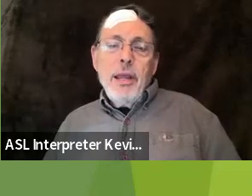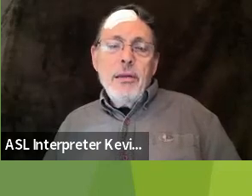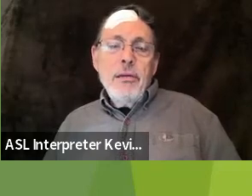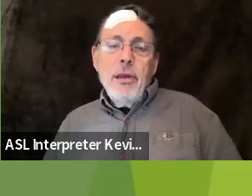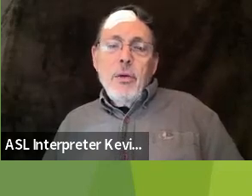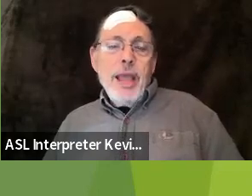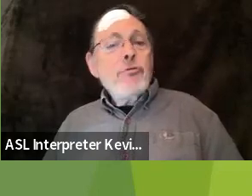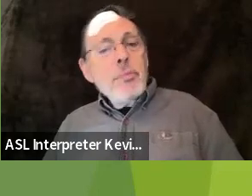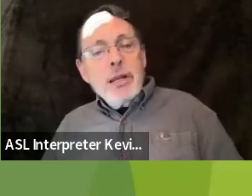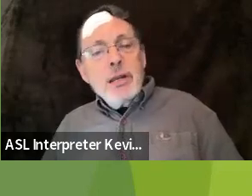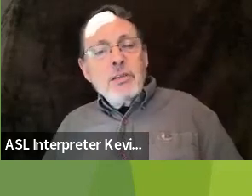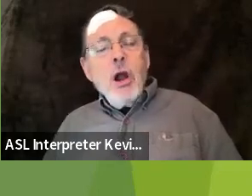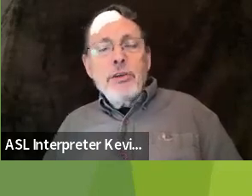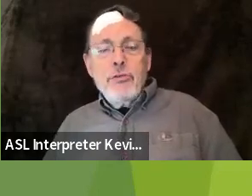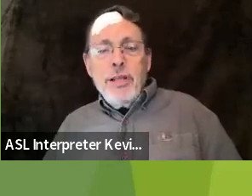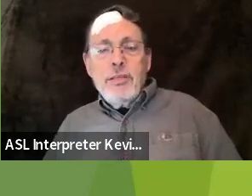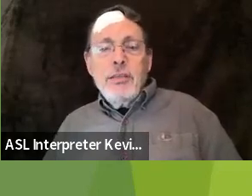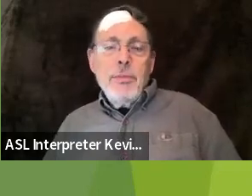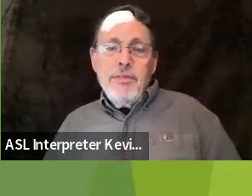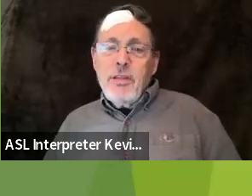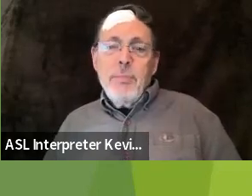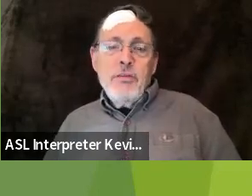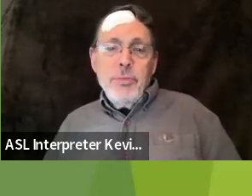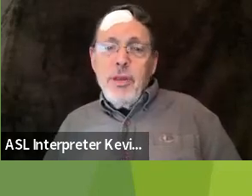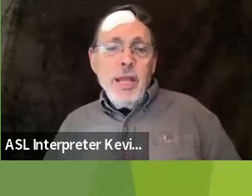and you have to admit it's hard to translate some of this stuff into plain language.